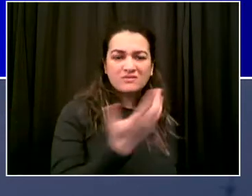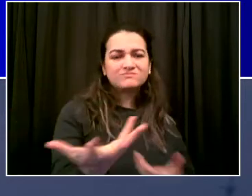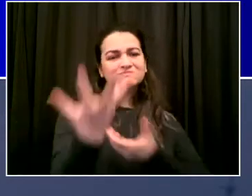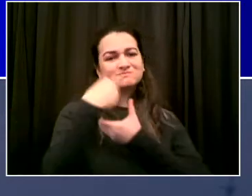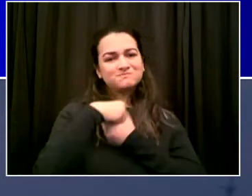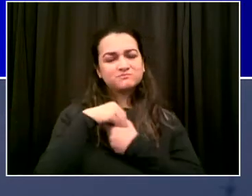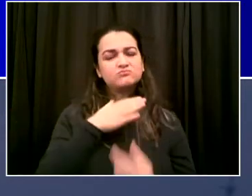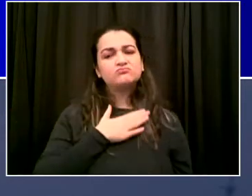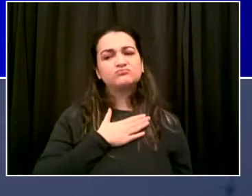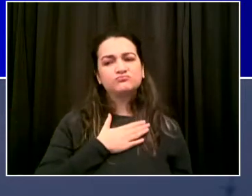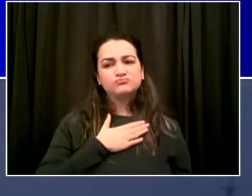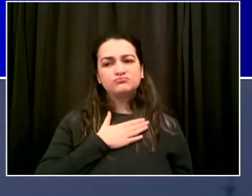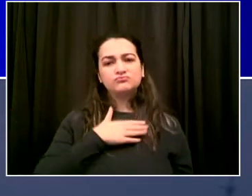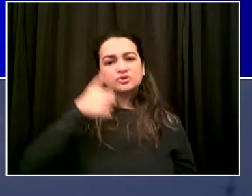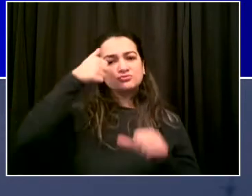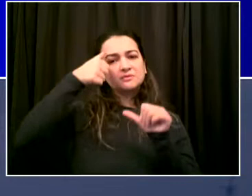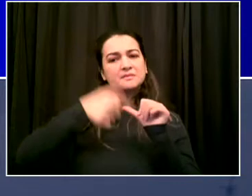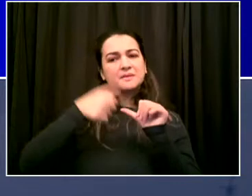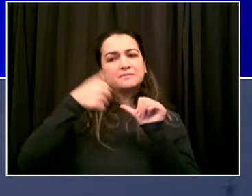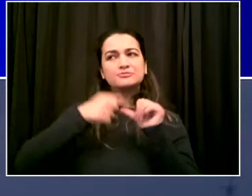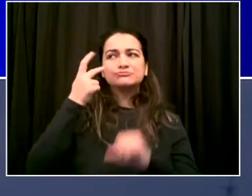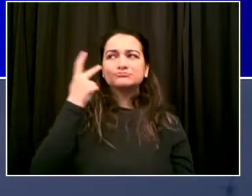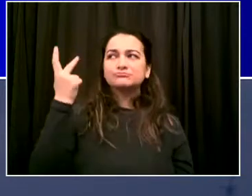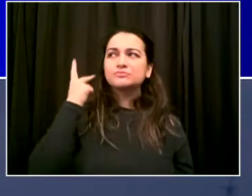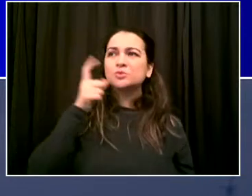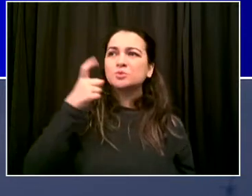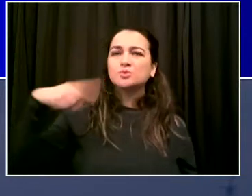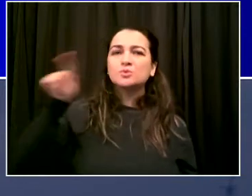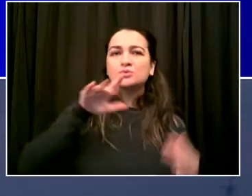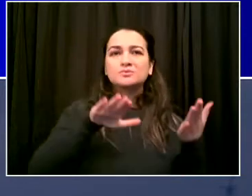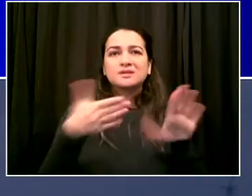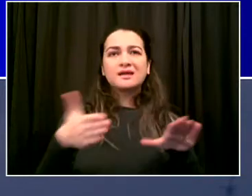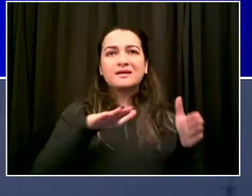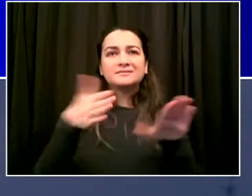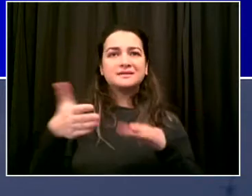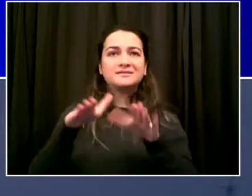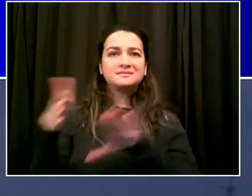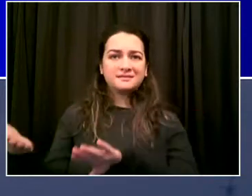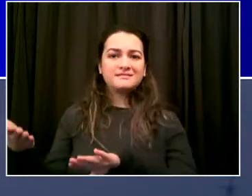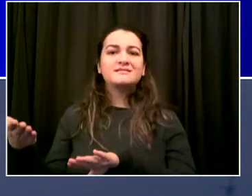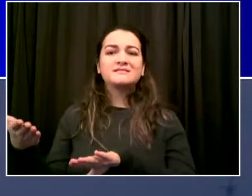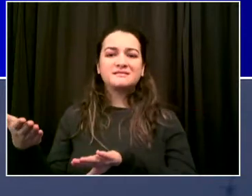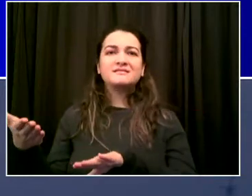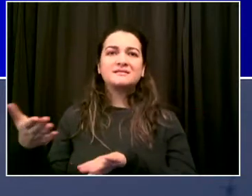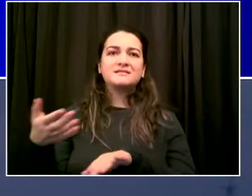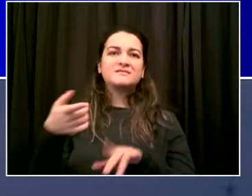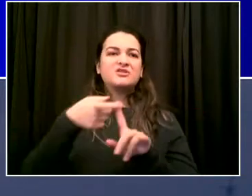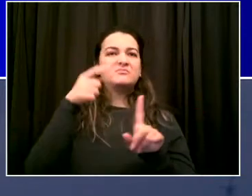AND FOR THEIR FAMIMIIELS THEY ARE ALWAYS IN OUR THOUGHTS AND PRAYERS. 5:30 PM TONIGHT YOU WILL HEAR UCHRR CHBBELLS S